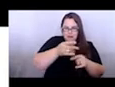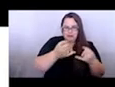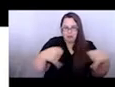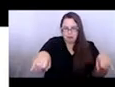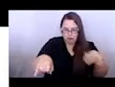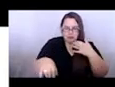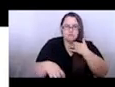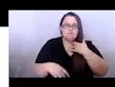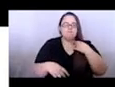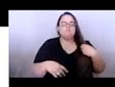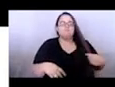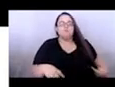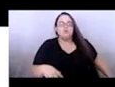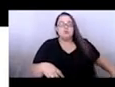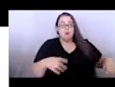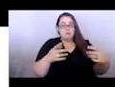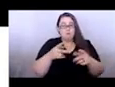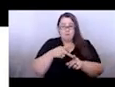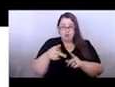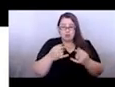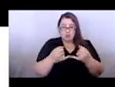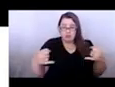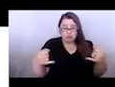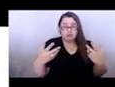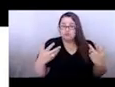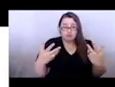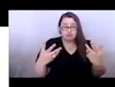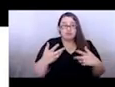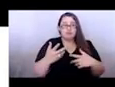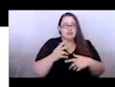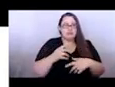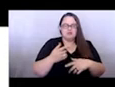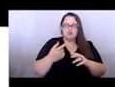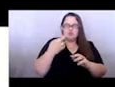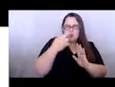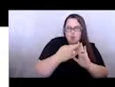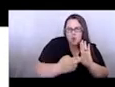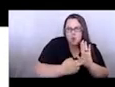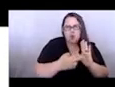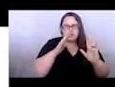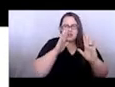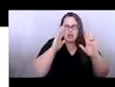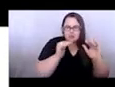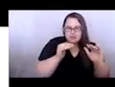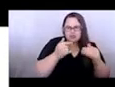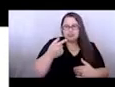So we can define professional boundaries as a set of guidelines, expectations and rules which set the ethical